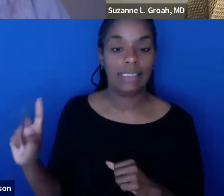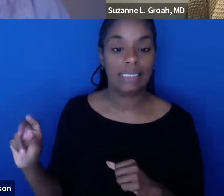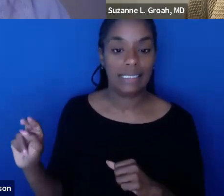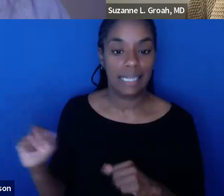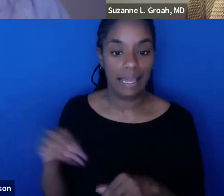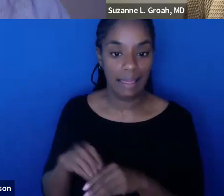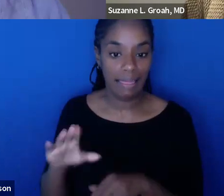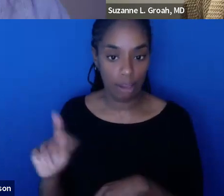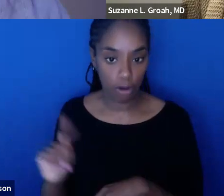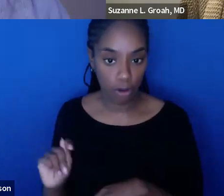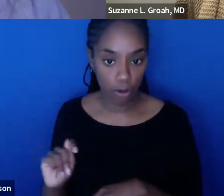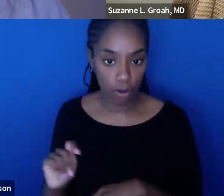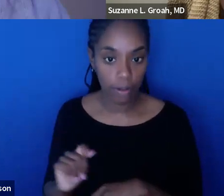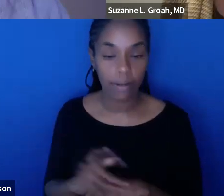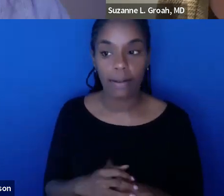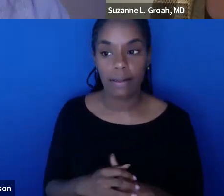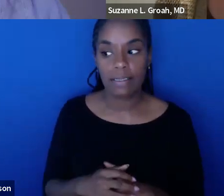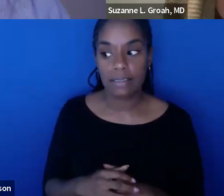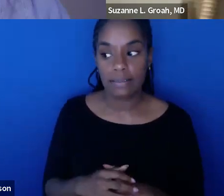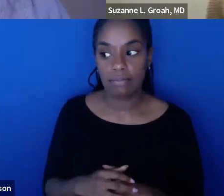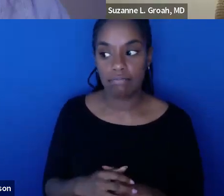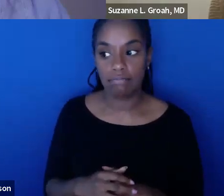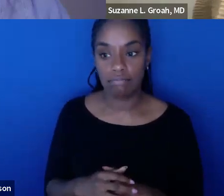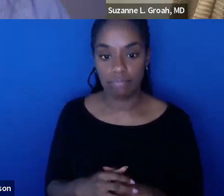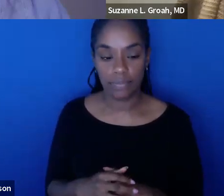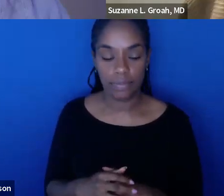I mean, that's kind of what we were taught clinically.